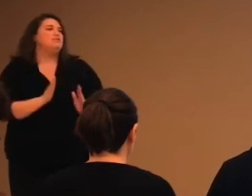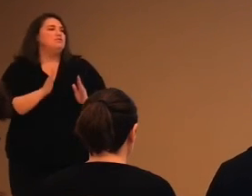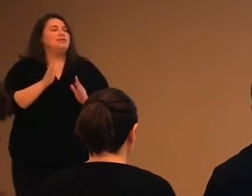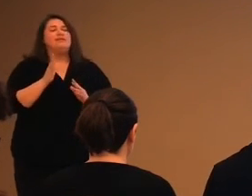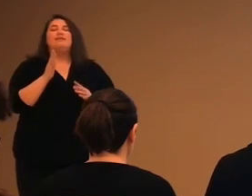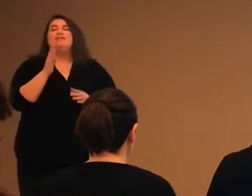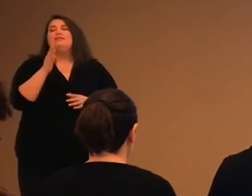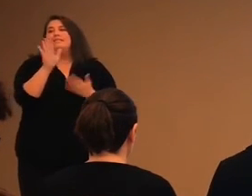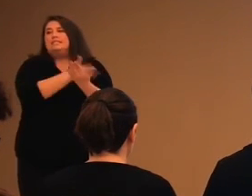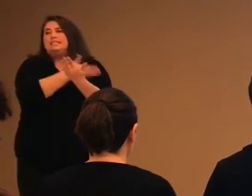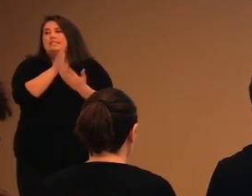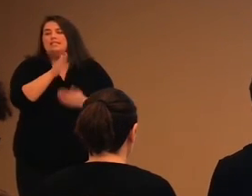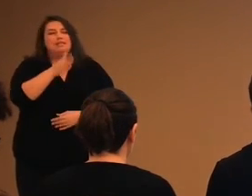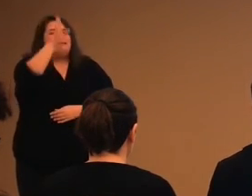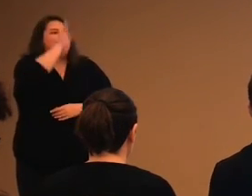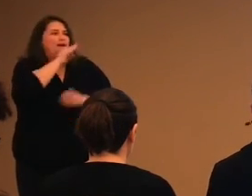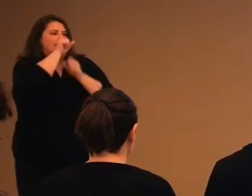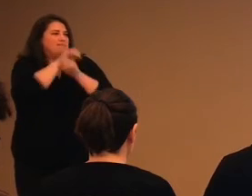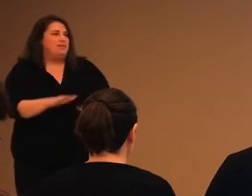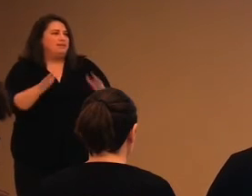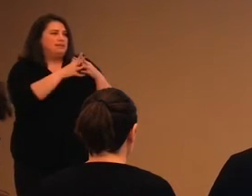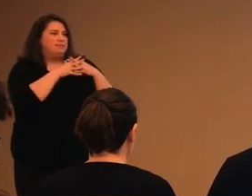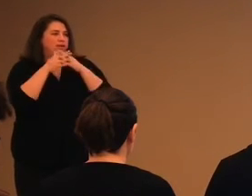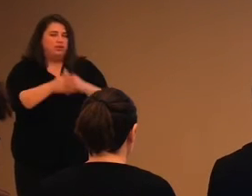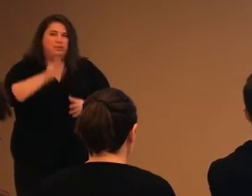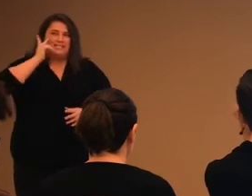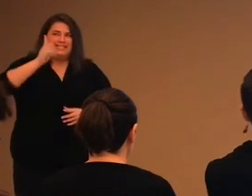And you can see how the lyrics of the song are presented audibly